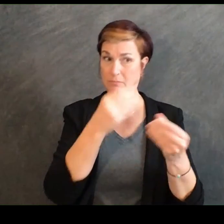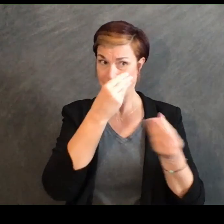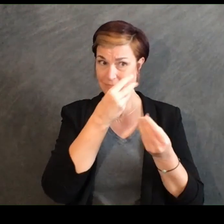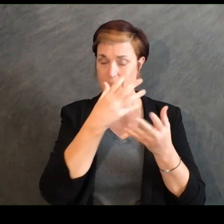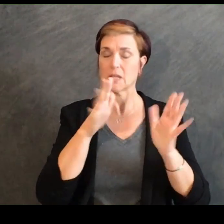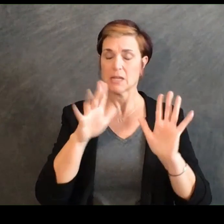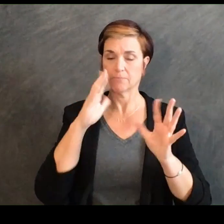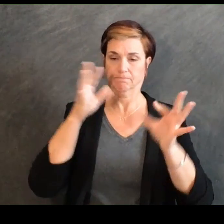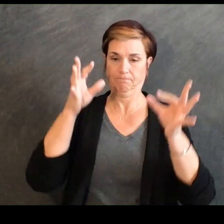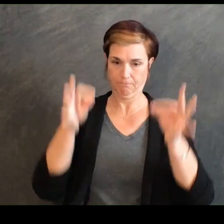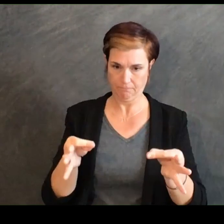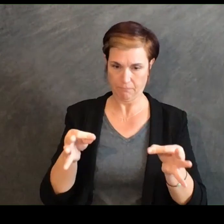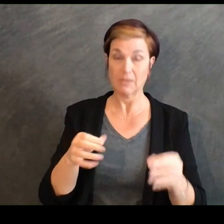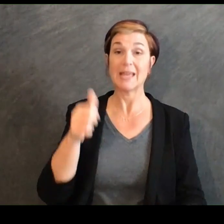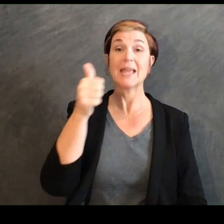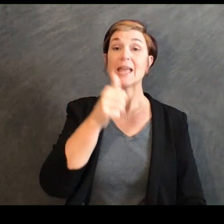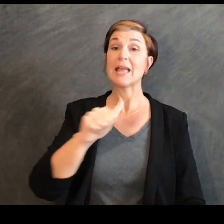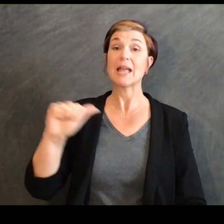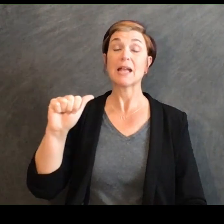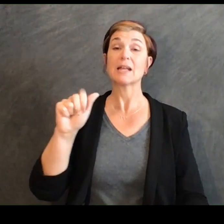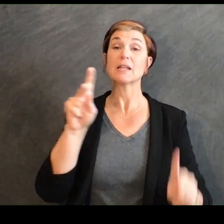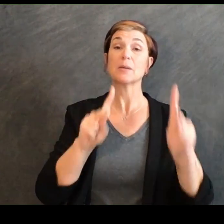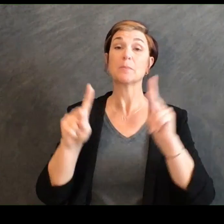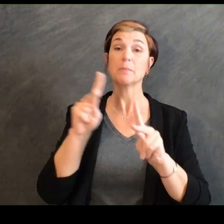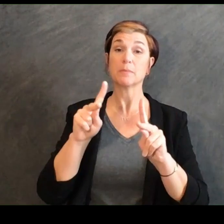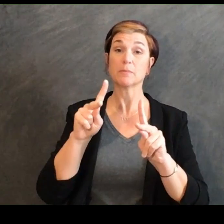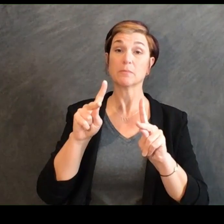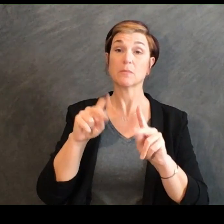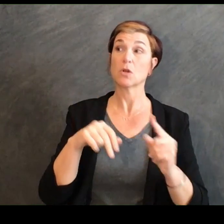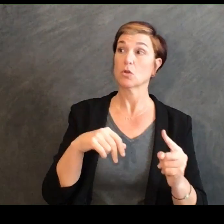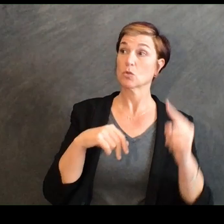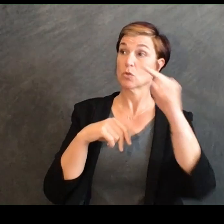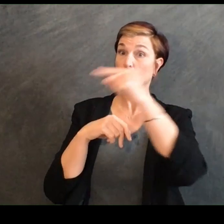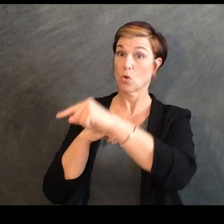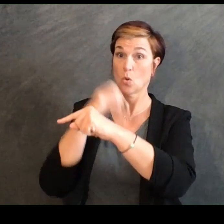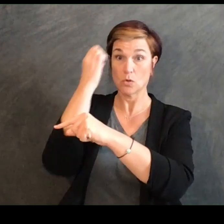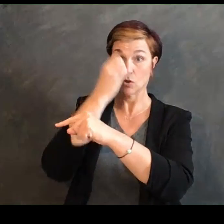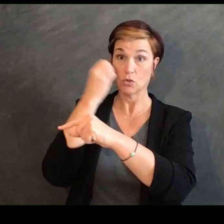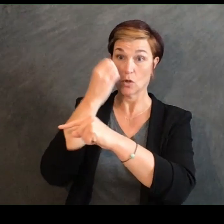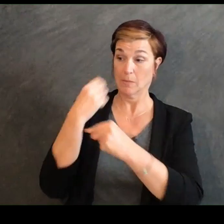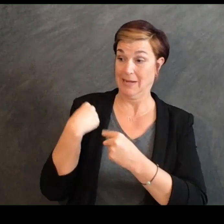nationals who have been to Europe in the last 14 days from entering the United